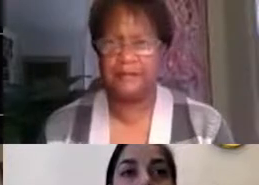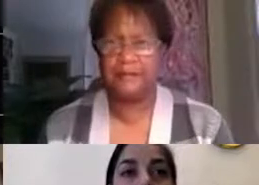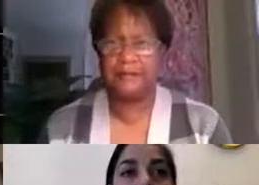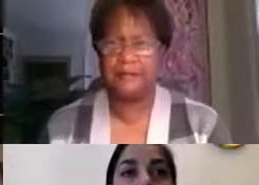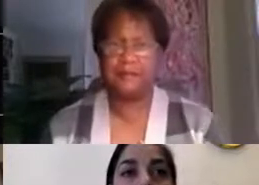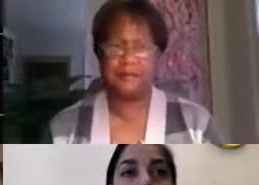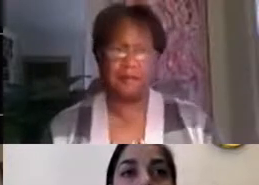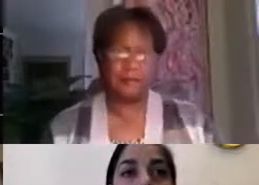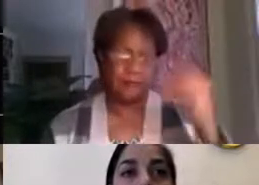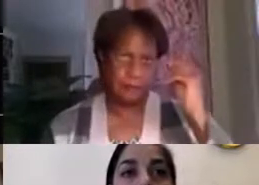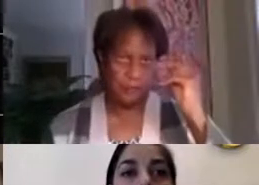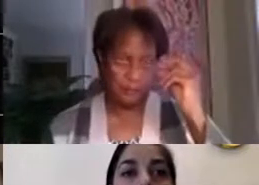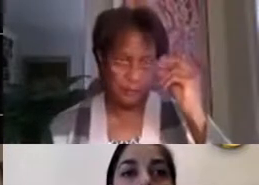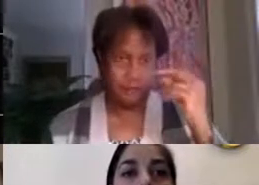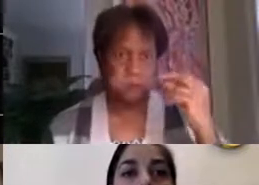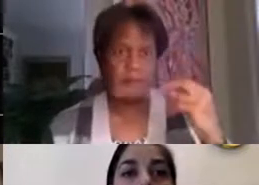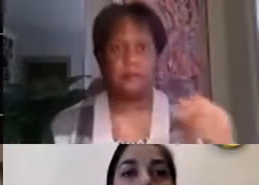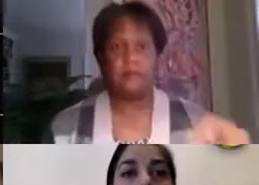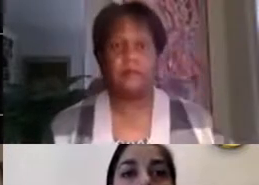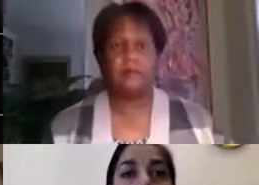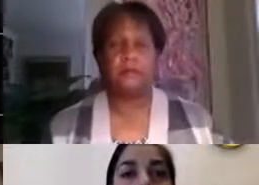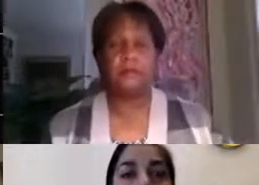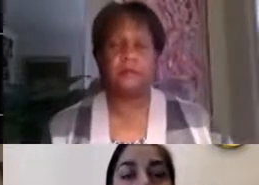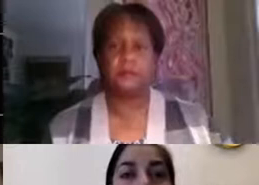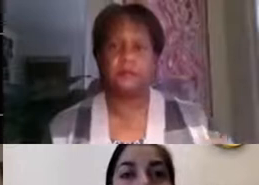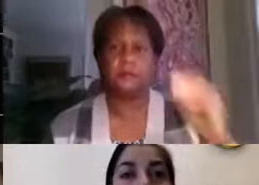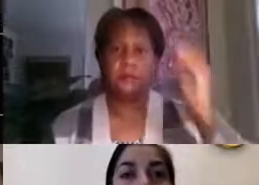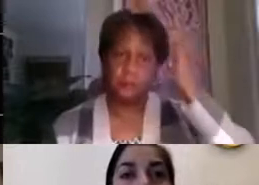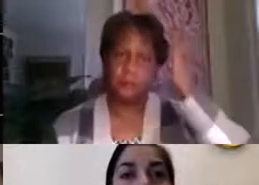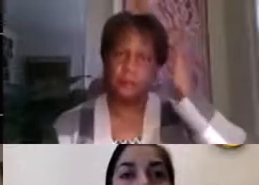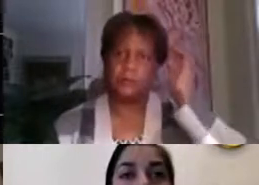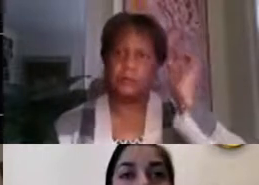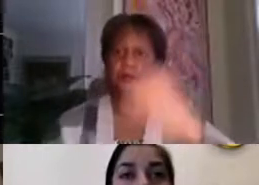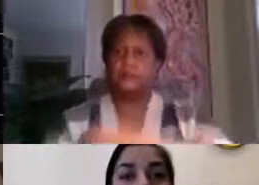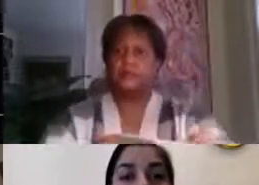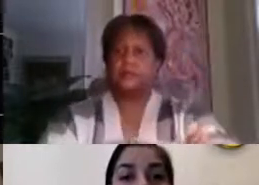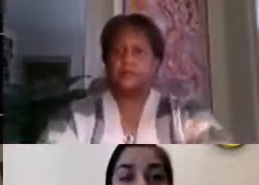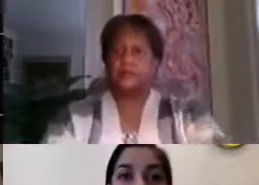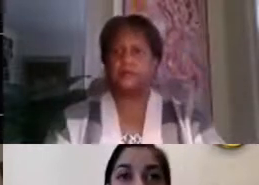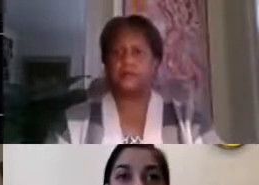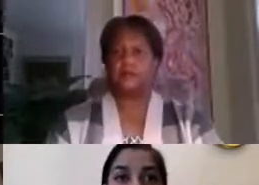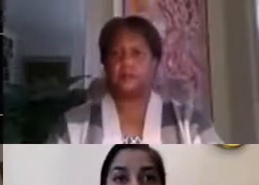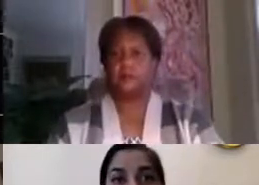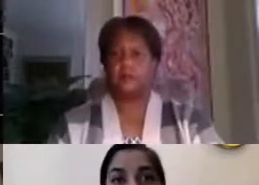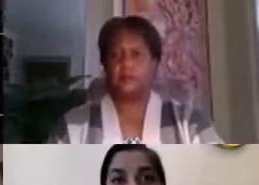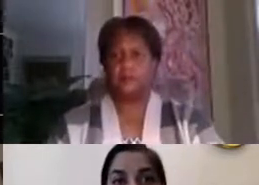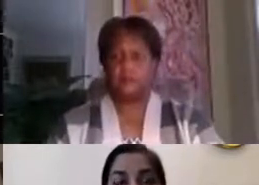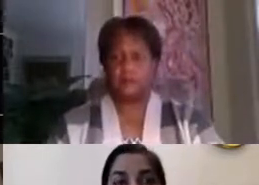So I'm going to ask four of our IPG guests to speak on the first topic